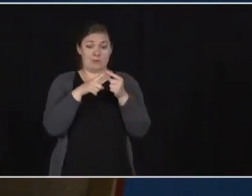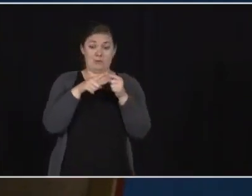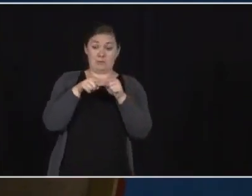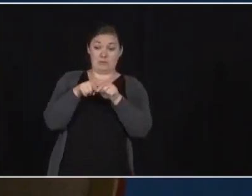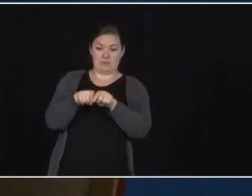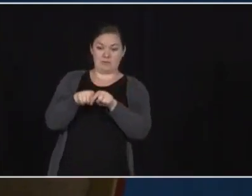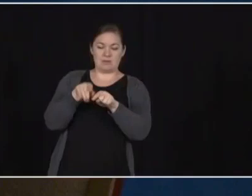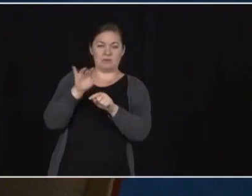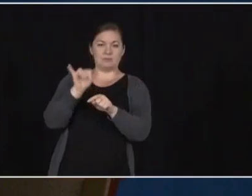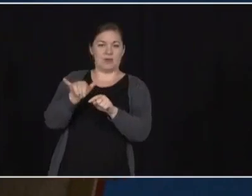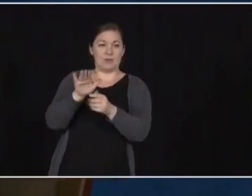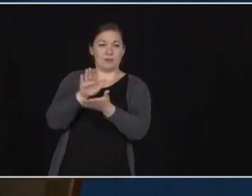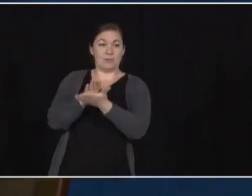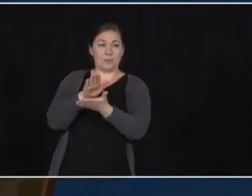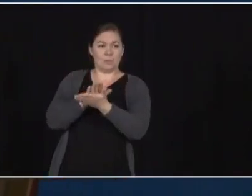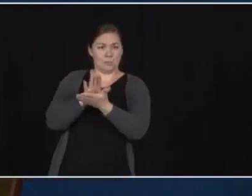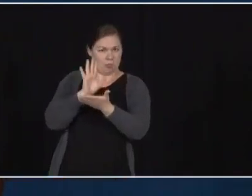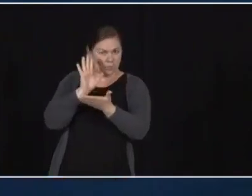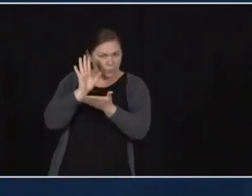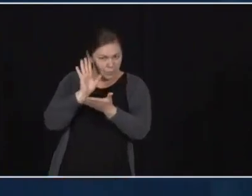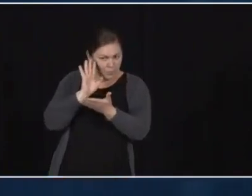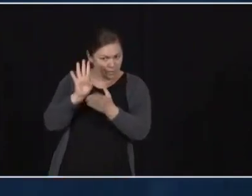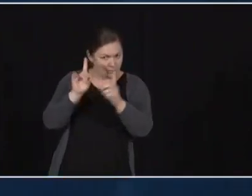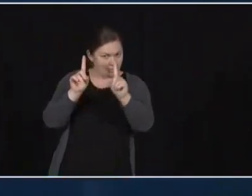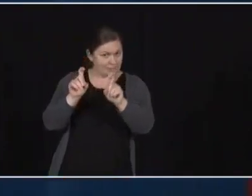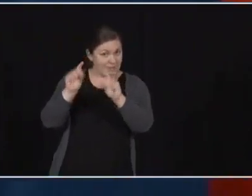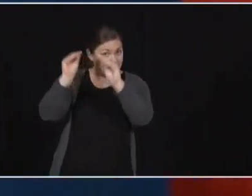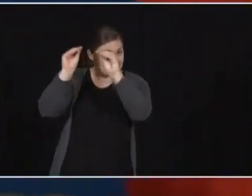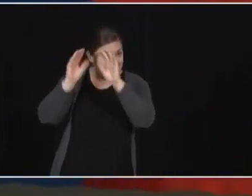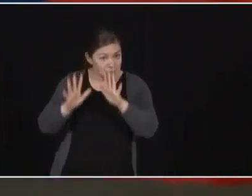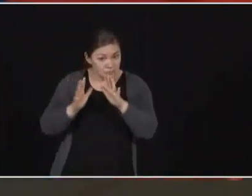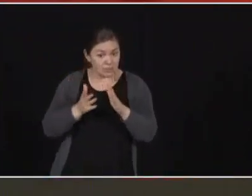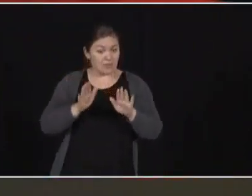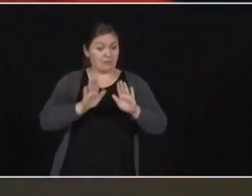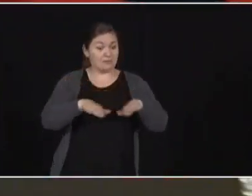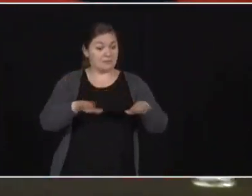testing in schools and for teachers and daycare workers.